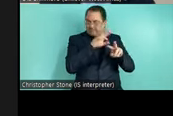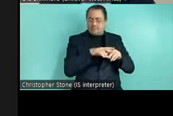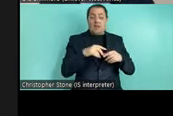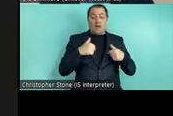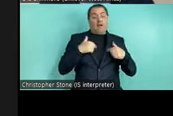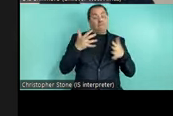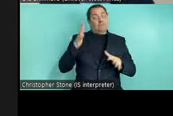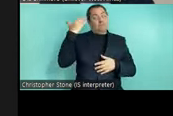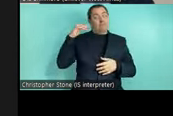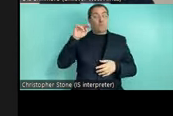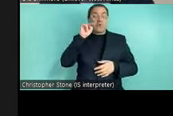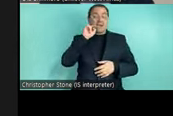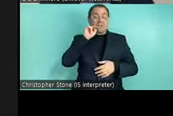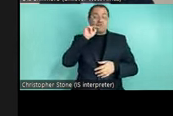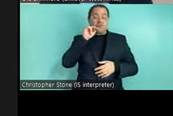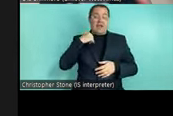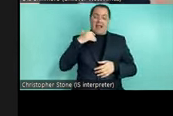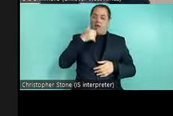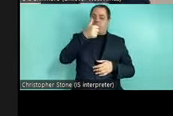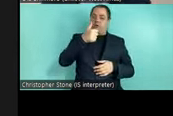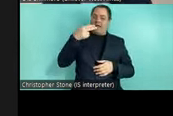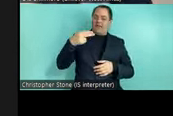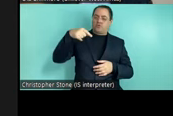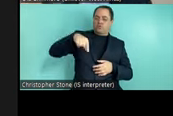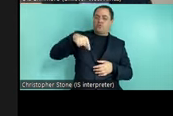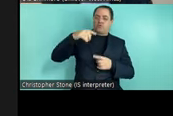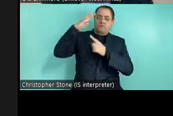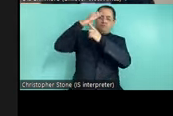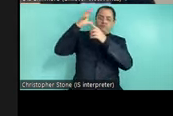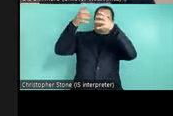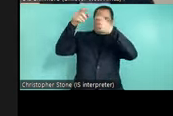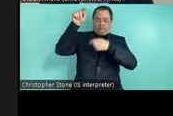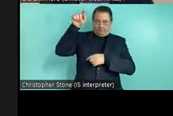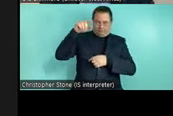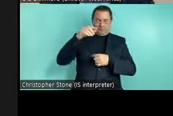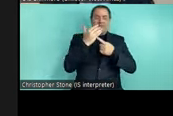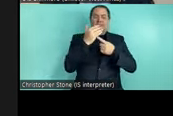15:07:26 Over time, where we took some of the learnings we also did another one in Ghana